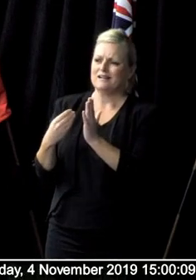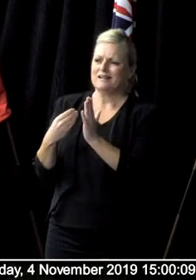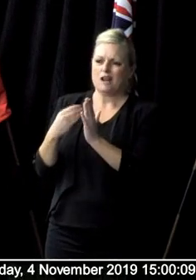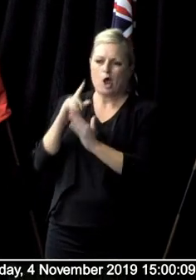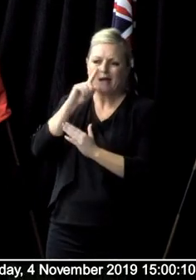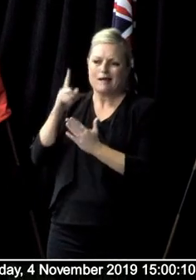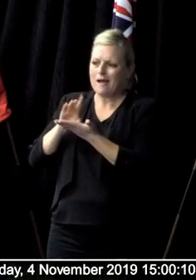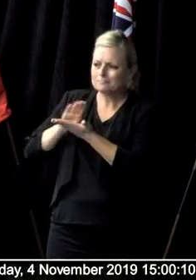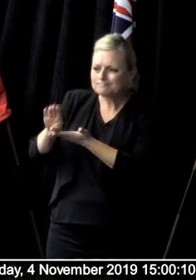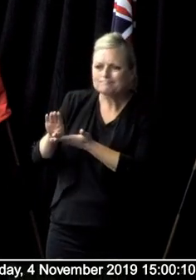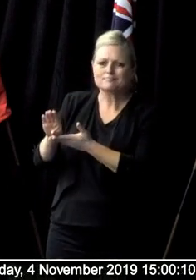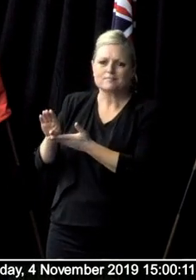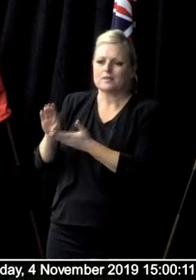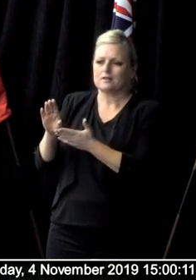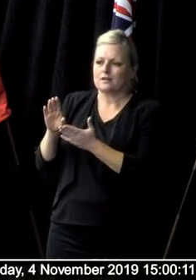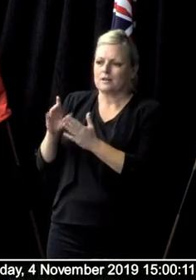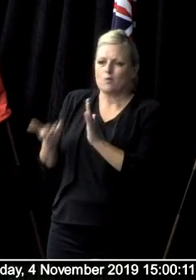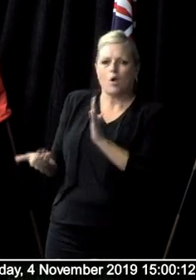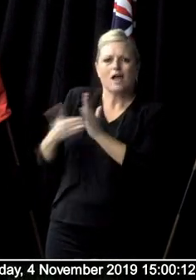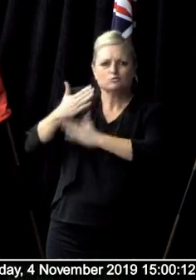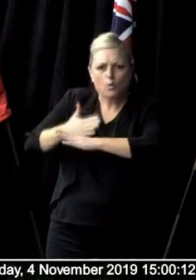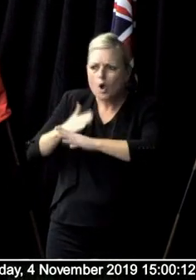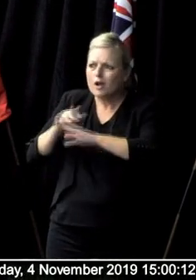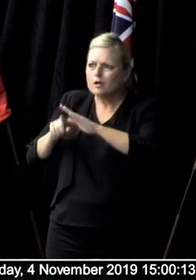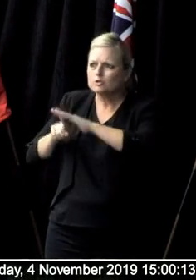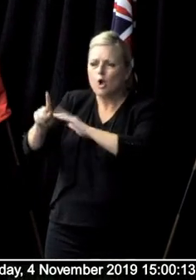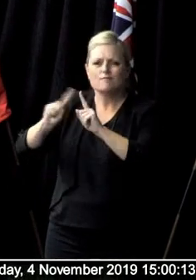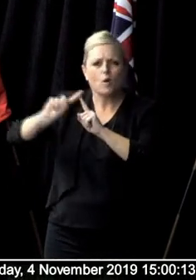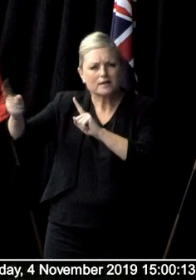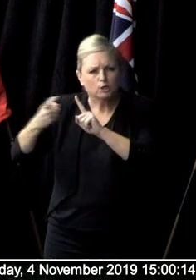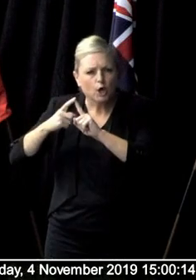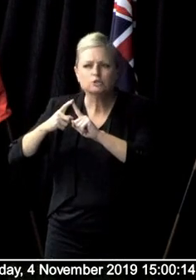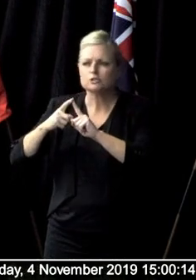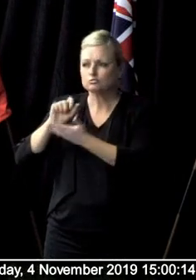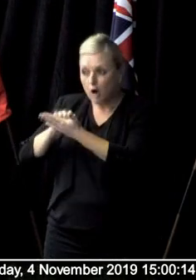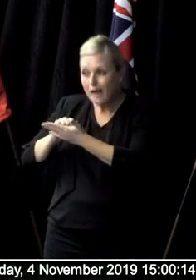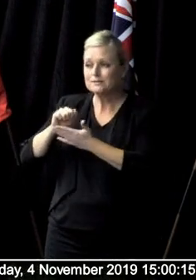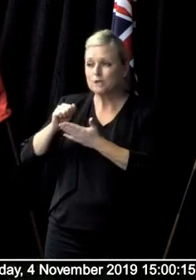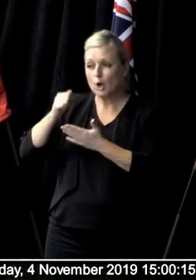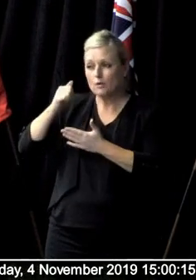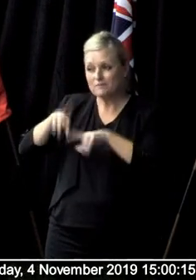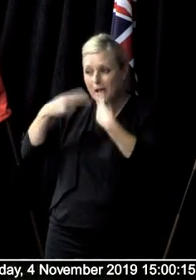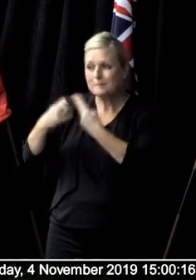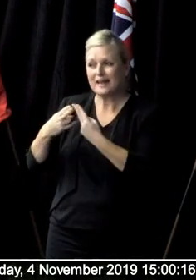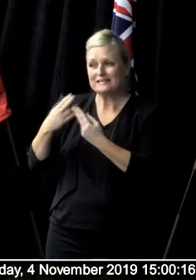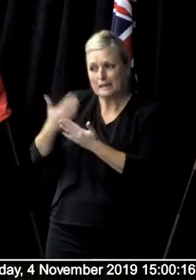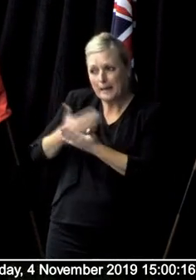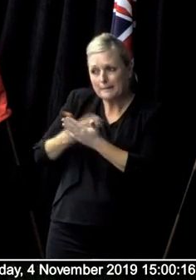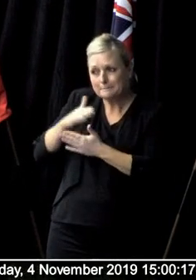So the families then become expected to keep their child at home or provide that support themselves or pay for a support person? That’s right.